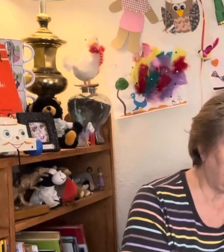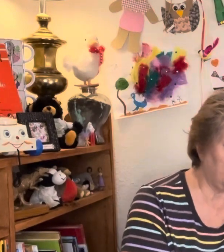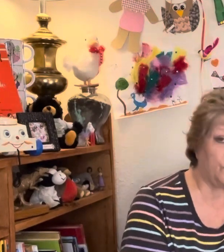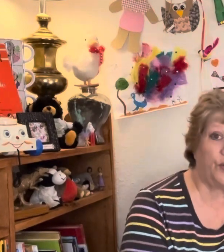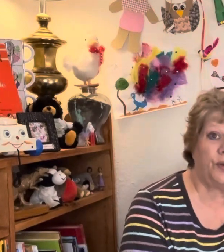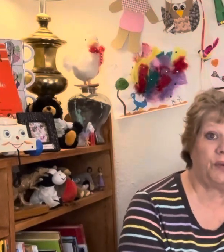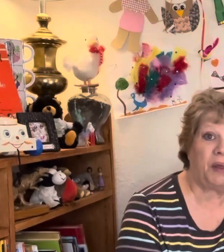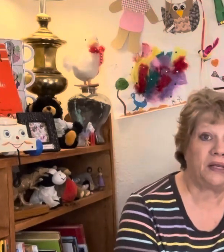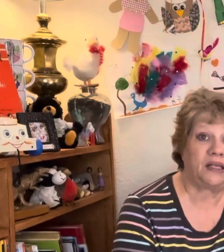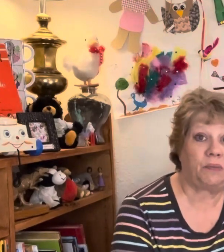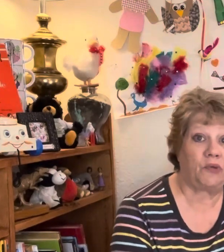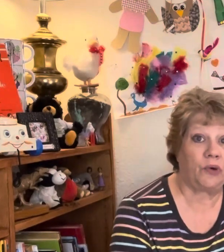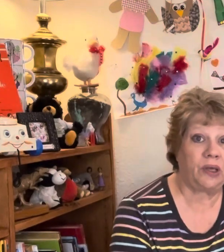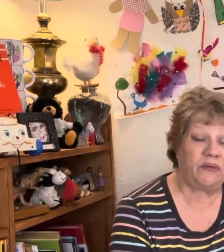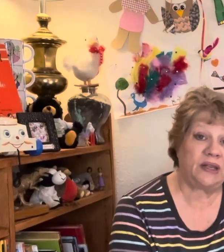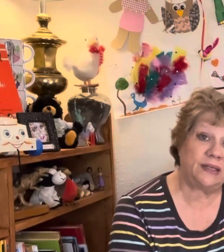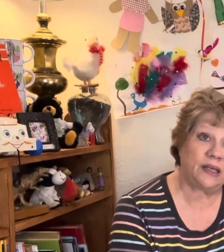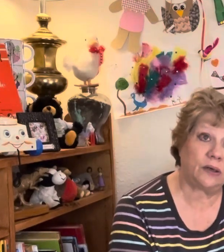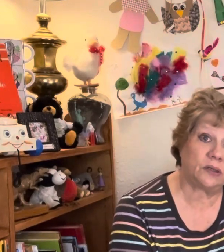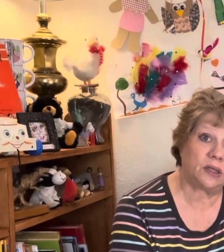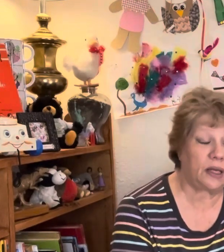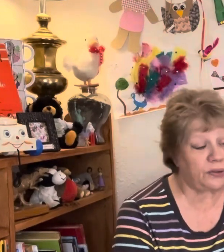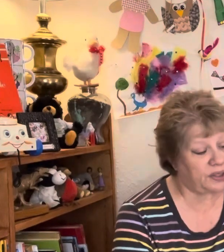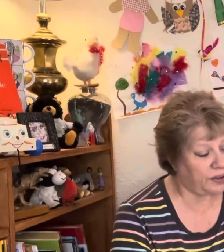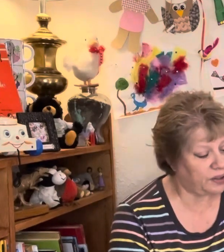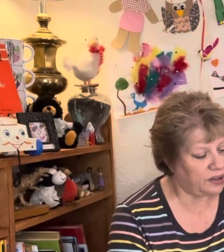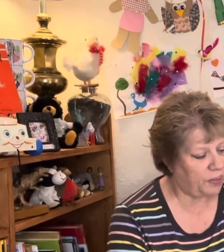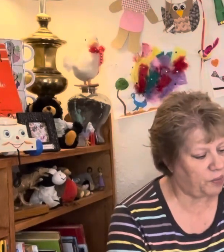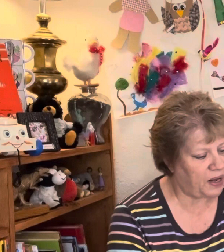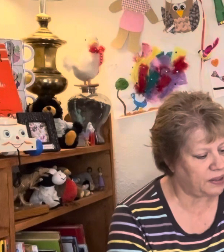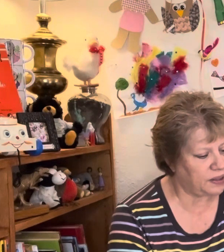stickers. Or you could paint it before you even did stickers, and then do stickers on top of paint.